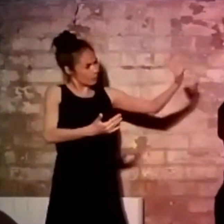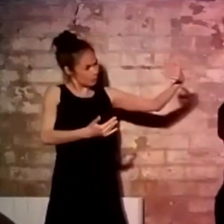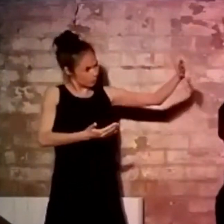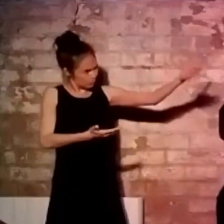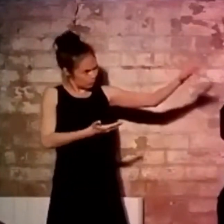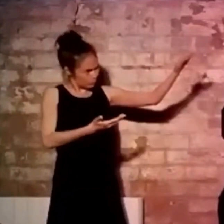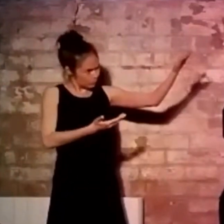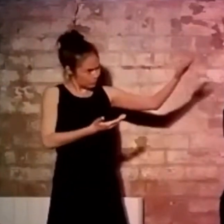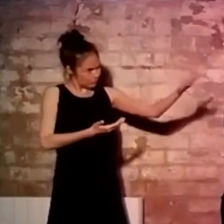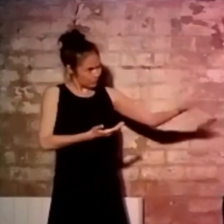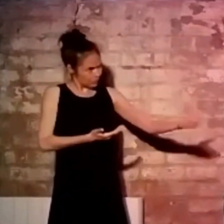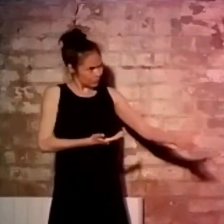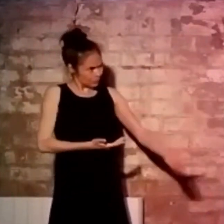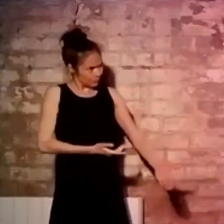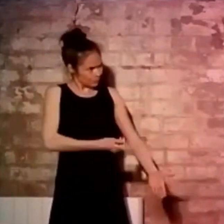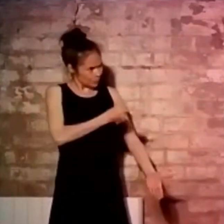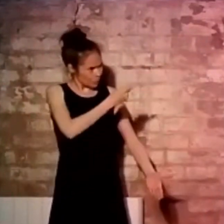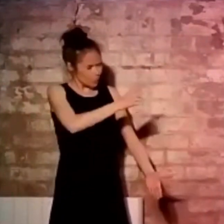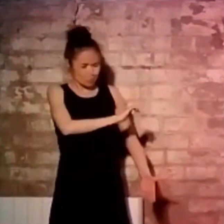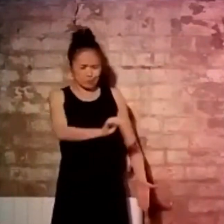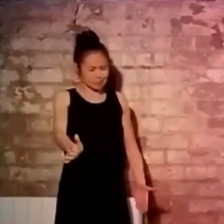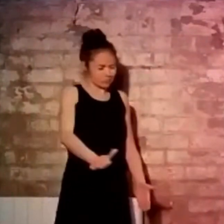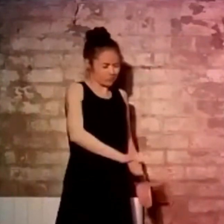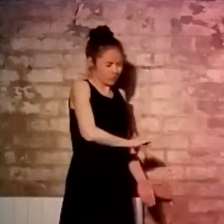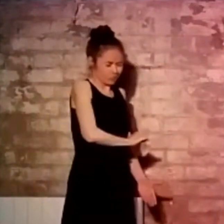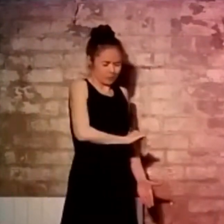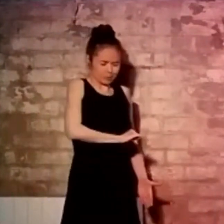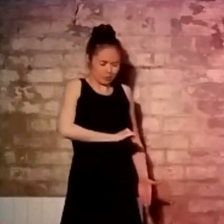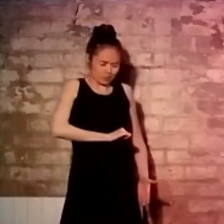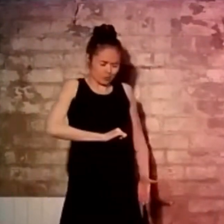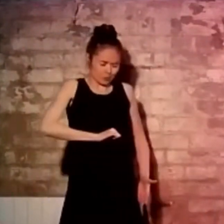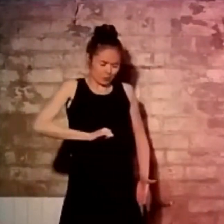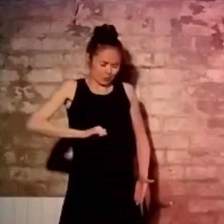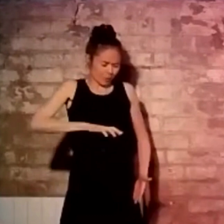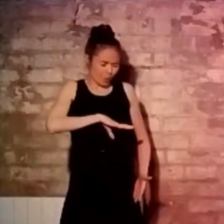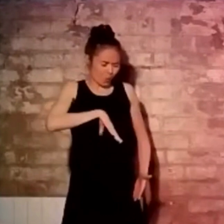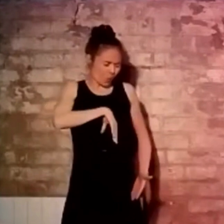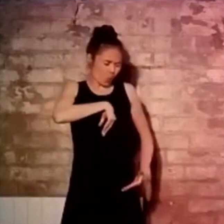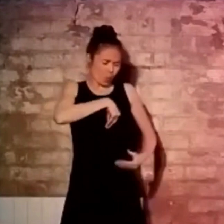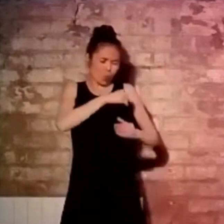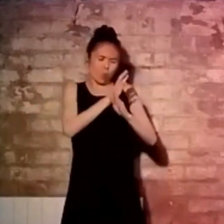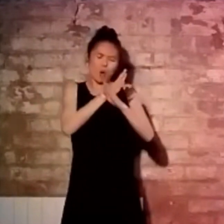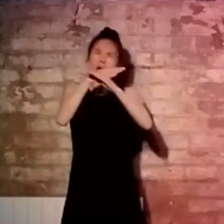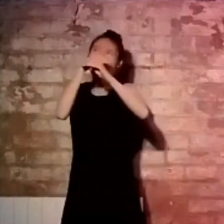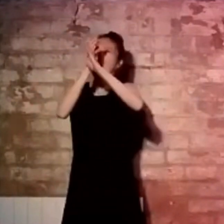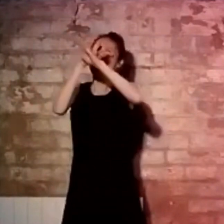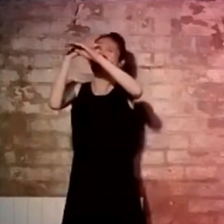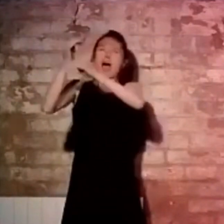Think'st thou to catch my life so pleasantly as to prenominate in nice conjecture where thou wilt hit me dead?